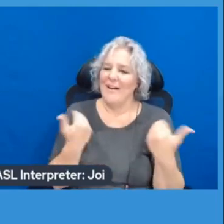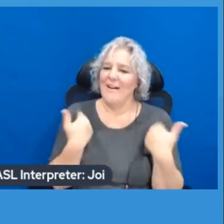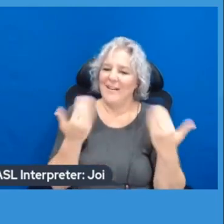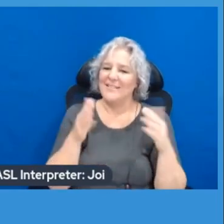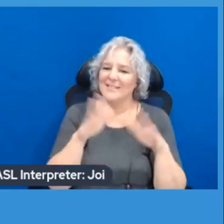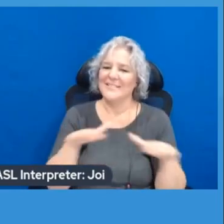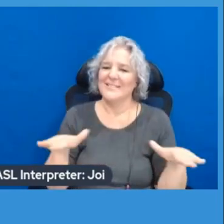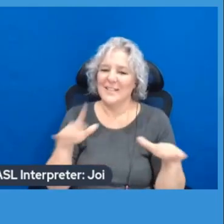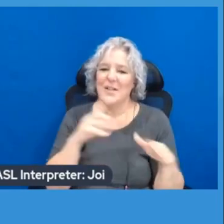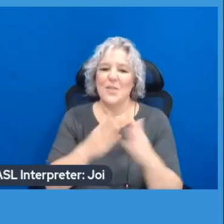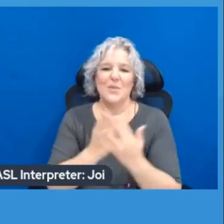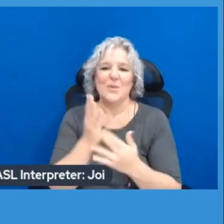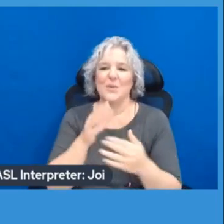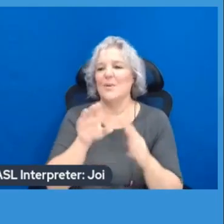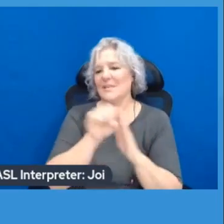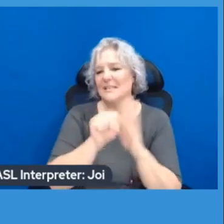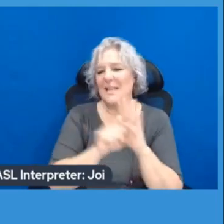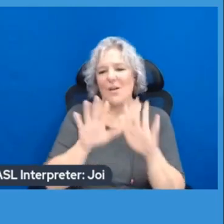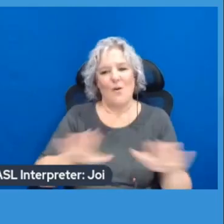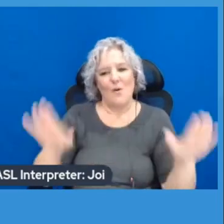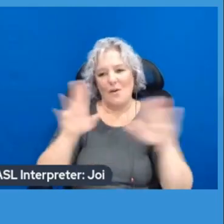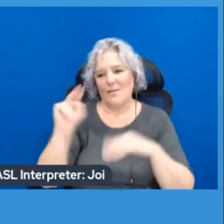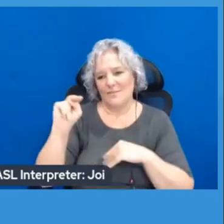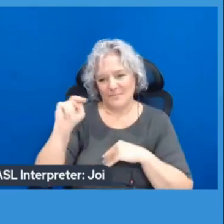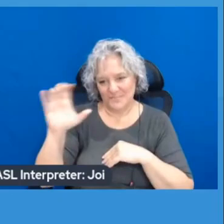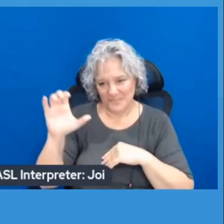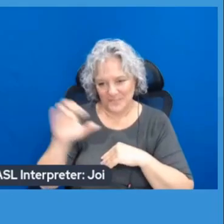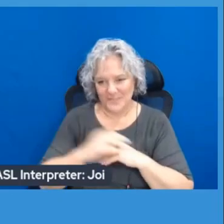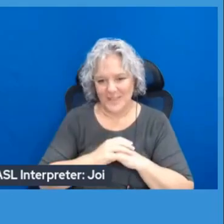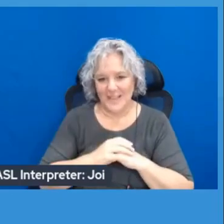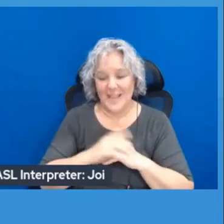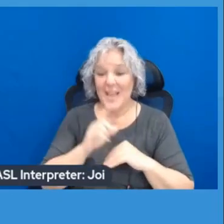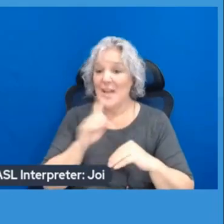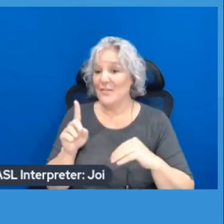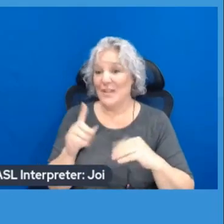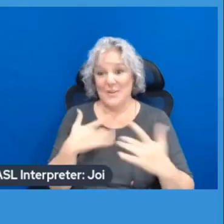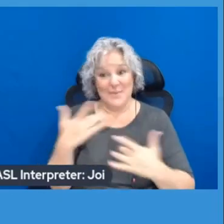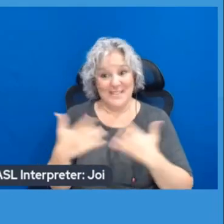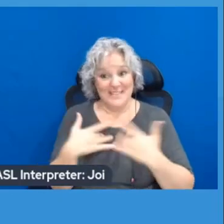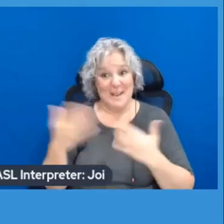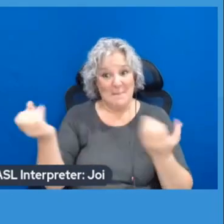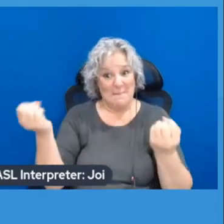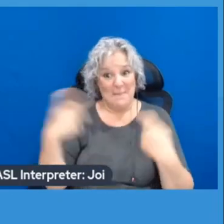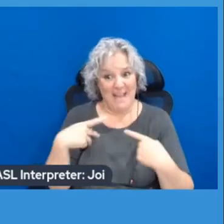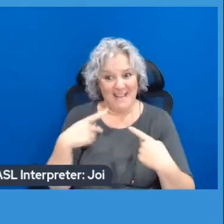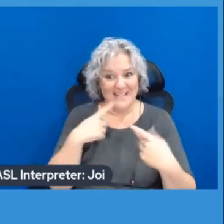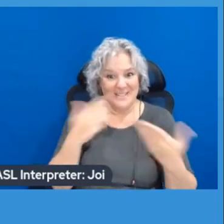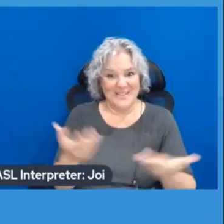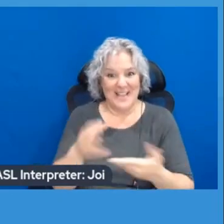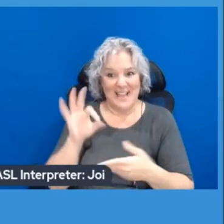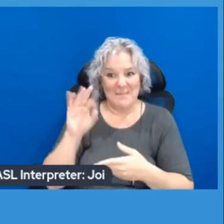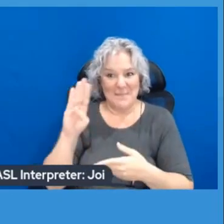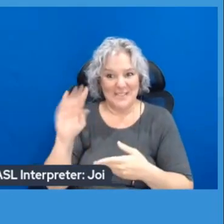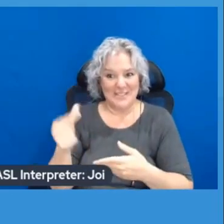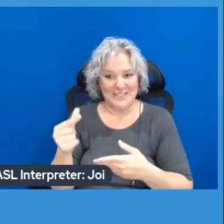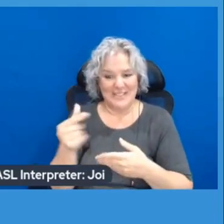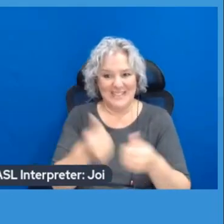the State of North Carolina. And we are really excited to welcome him back as a member of the FPG executive leadership board.